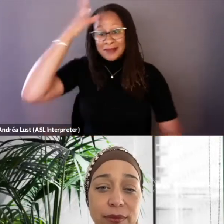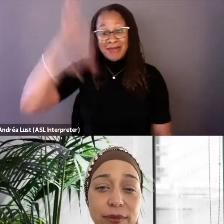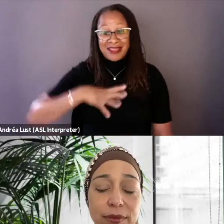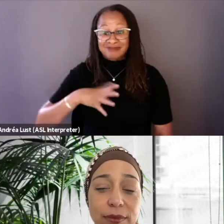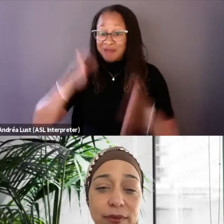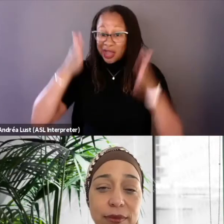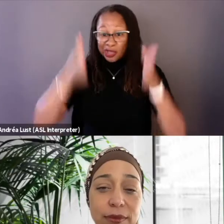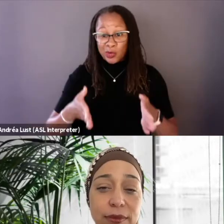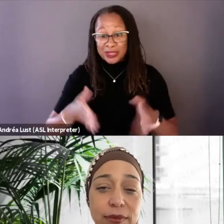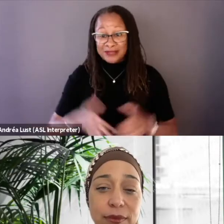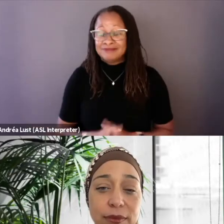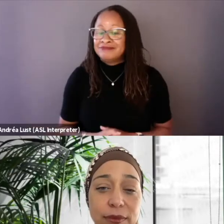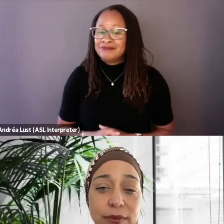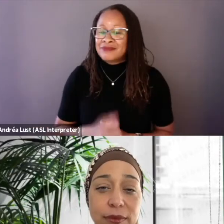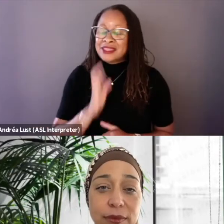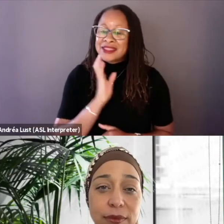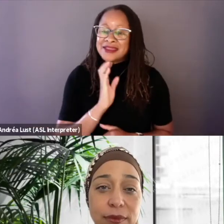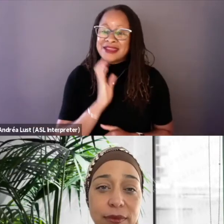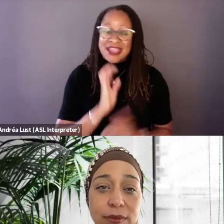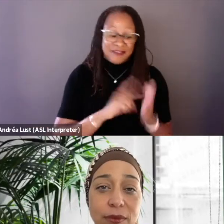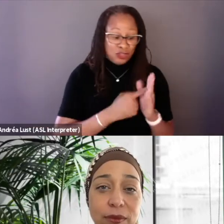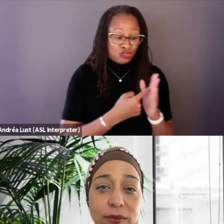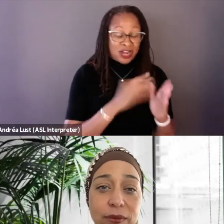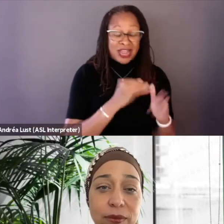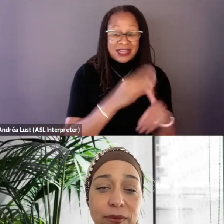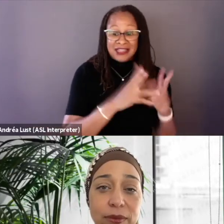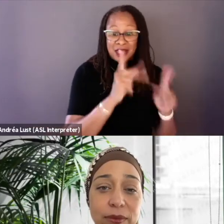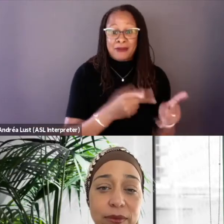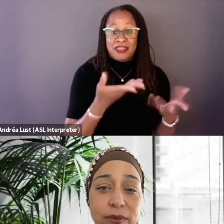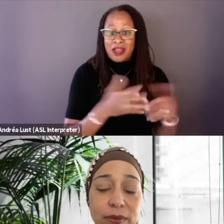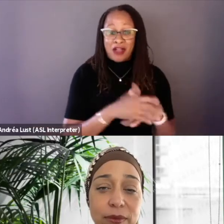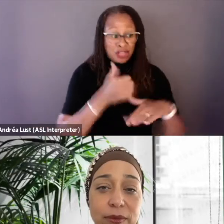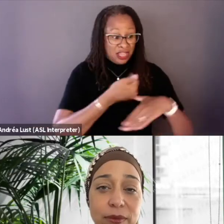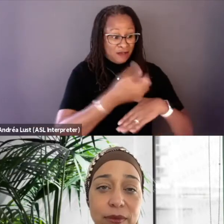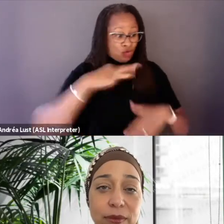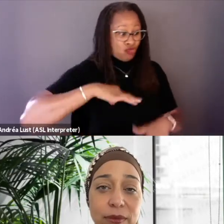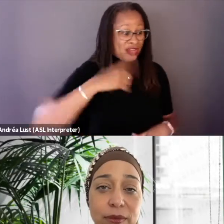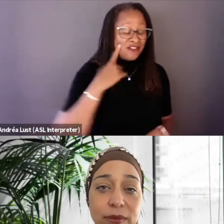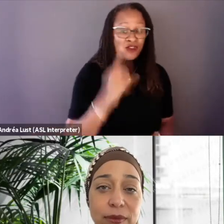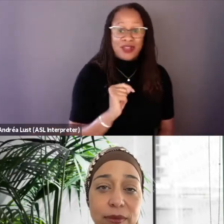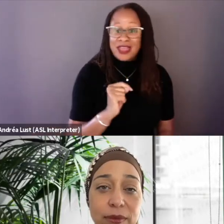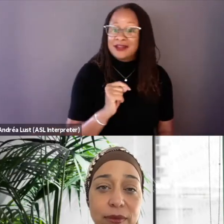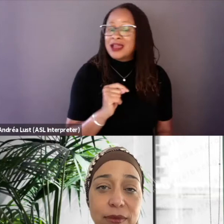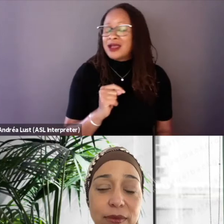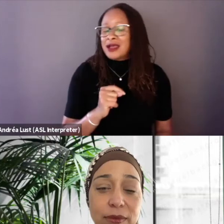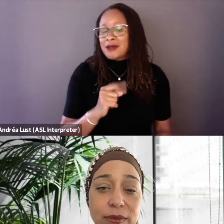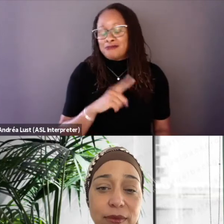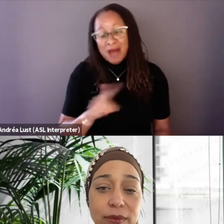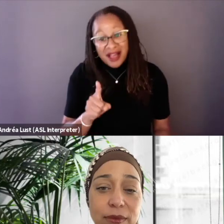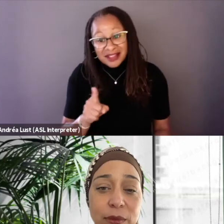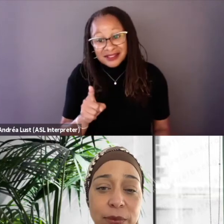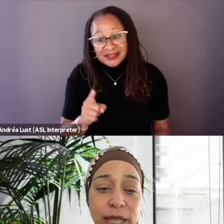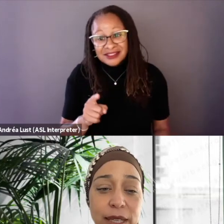but you end up there, I'm gonna give you credit for that. Right. You don't have to start at the finish, but finish at the finish, you know.